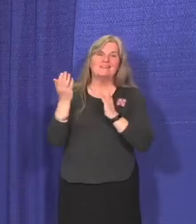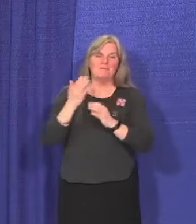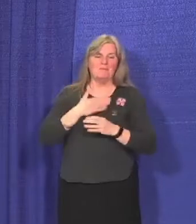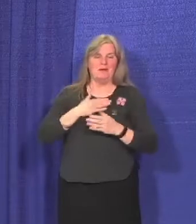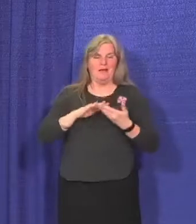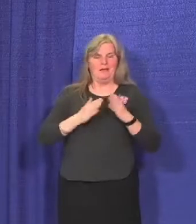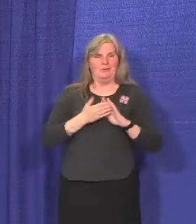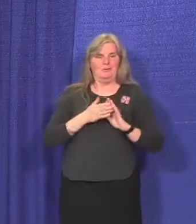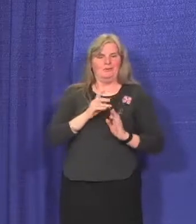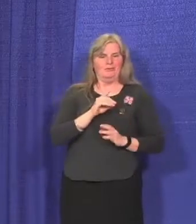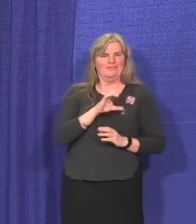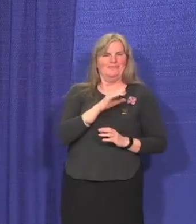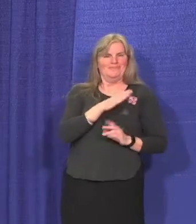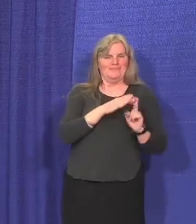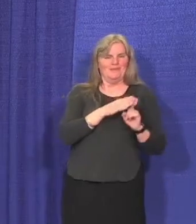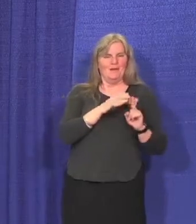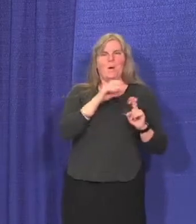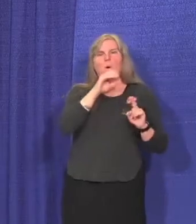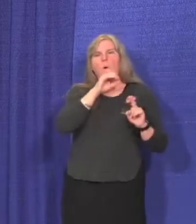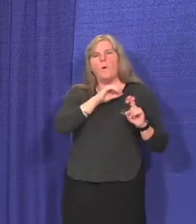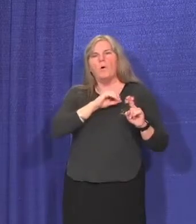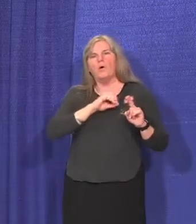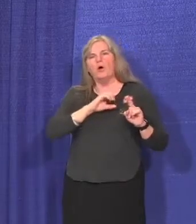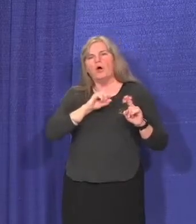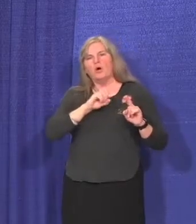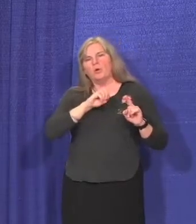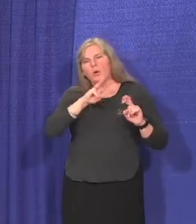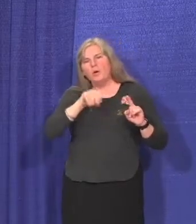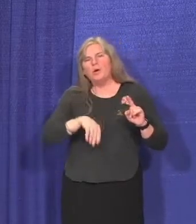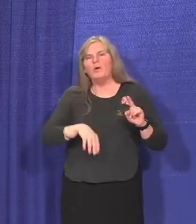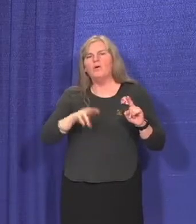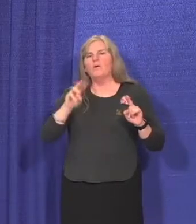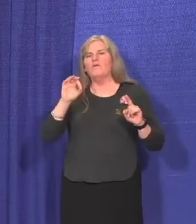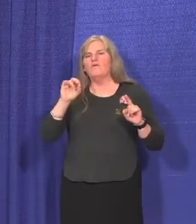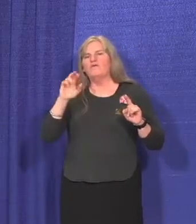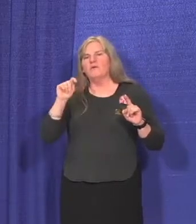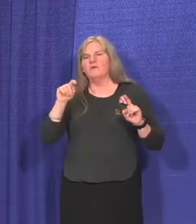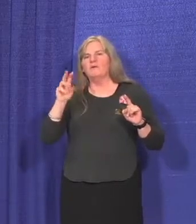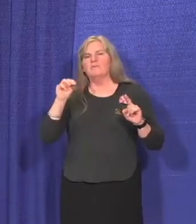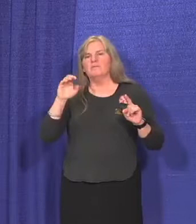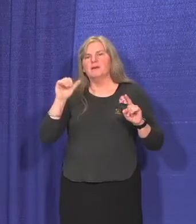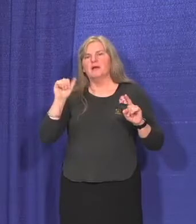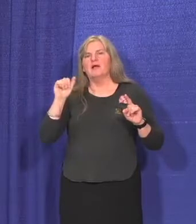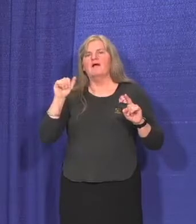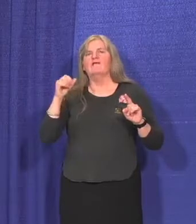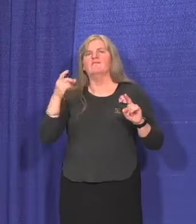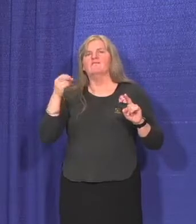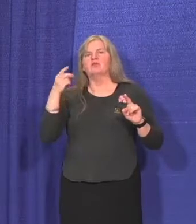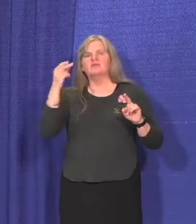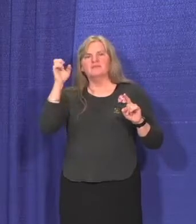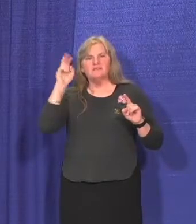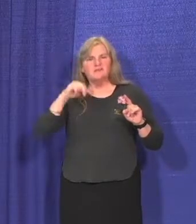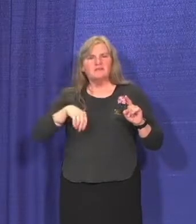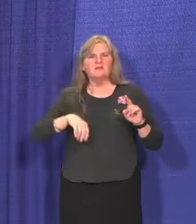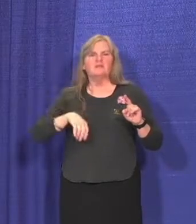mobility. I am confident we will have an announcement within the near